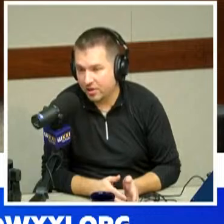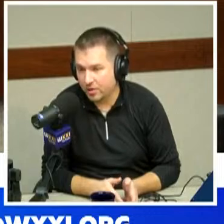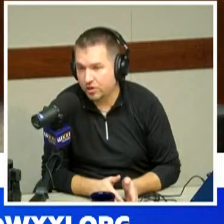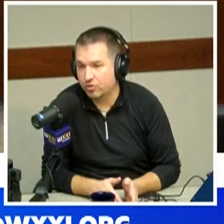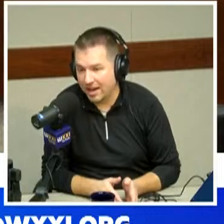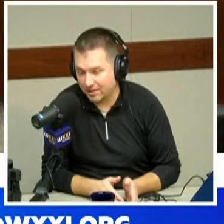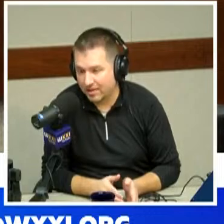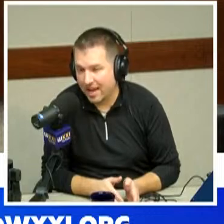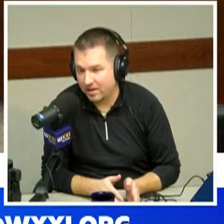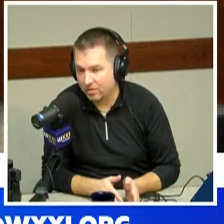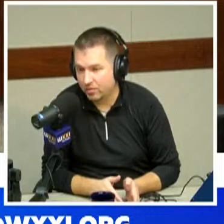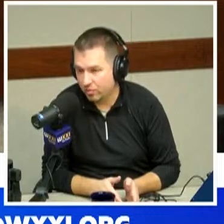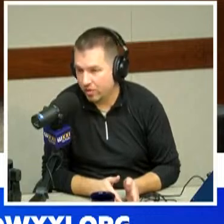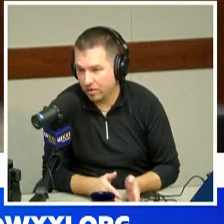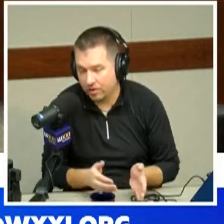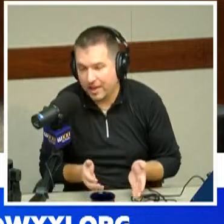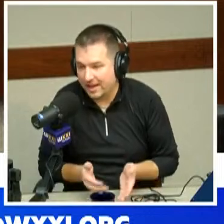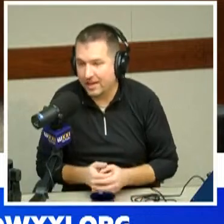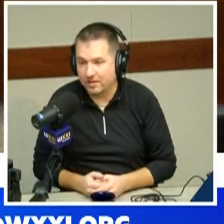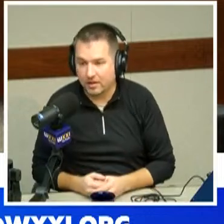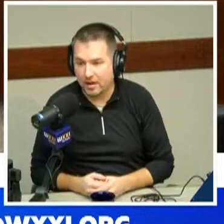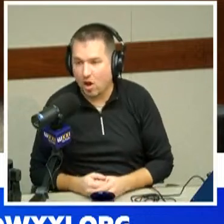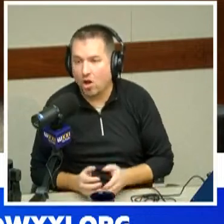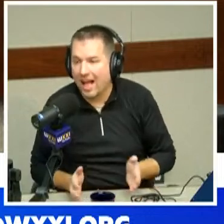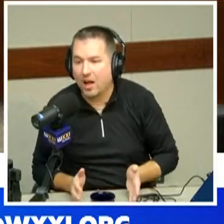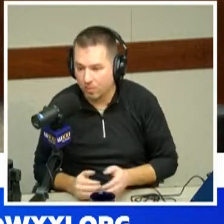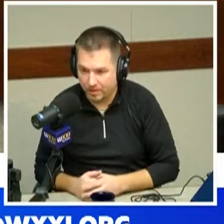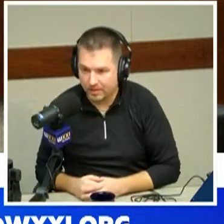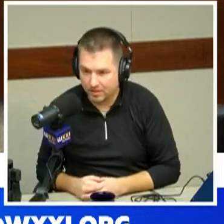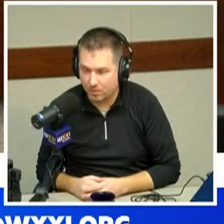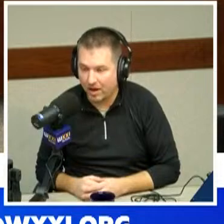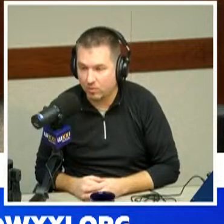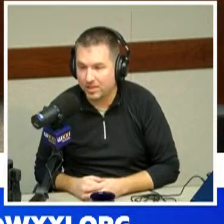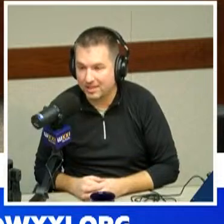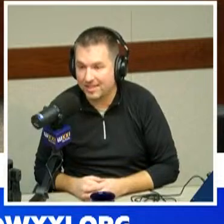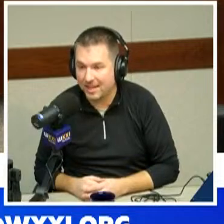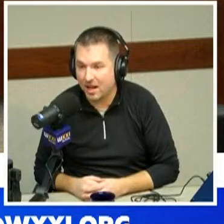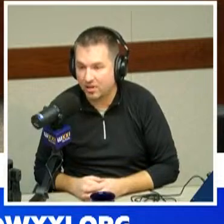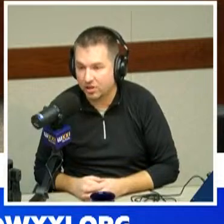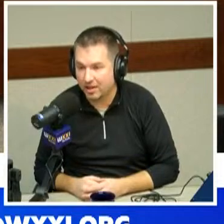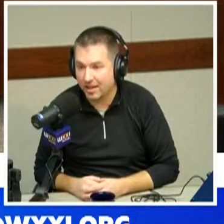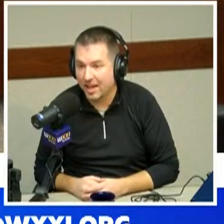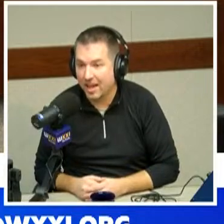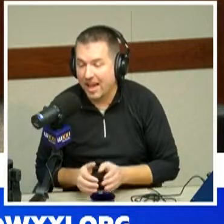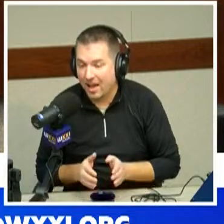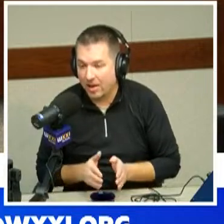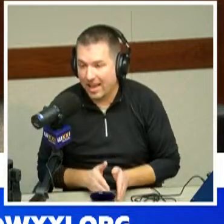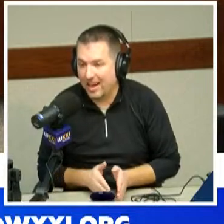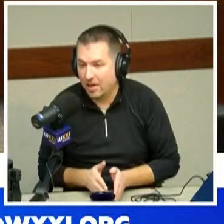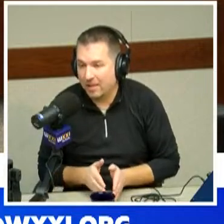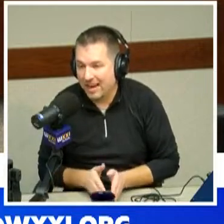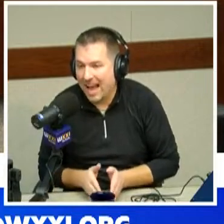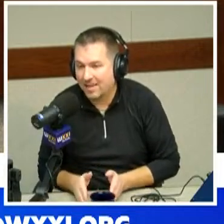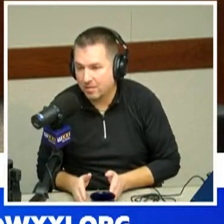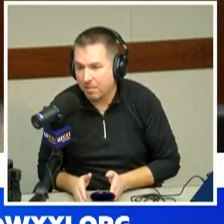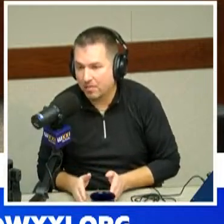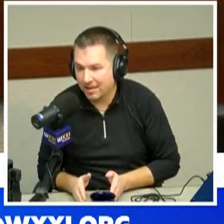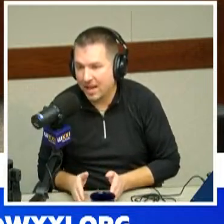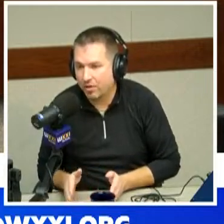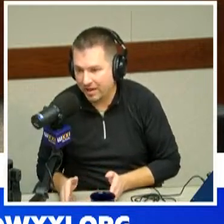know address that that can all help in some way and we see technology it it has a public health